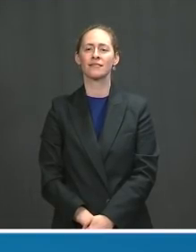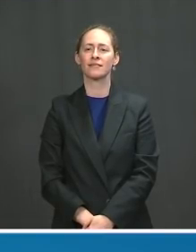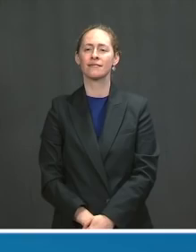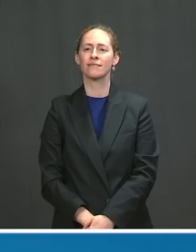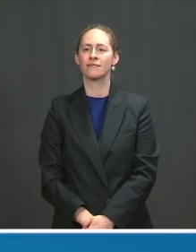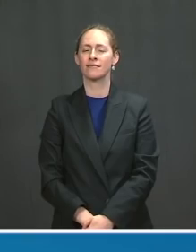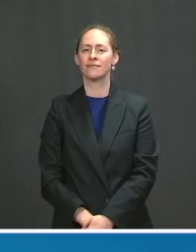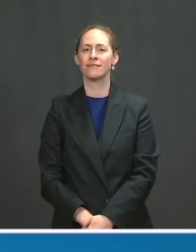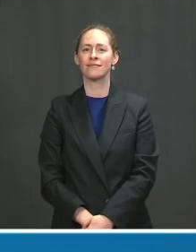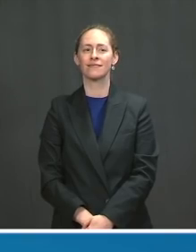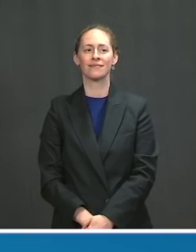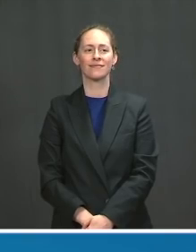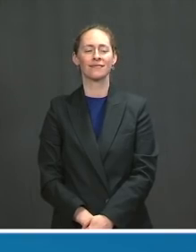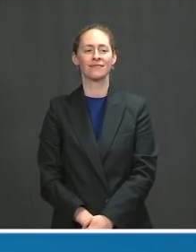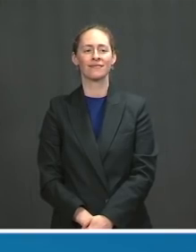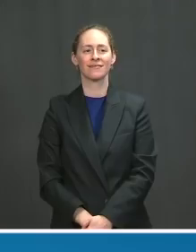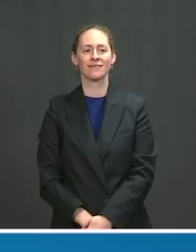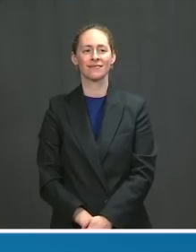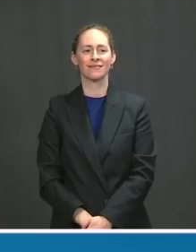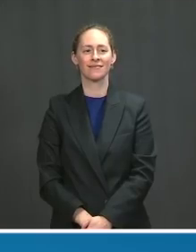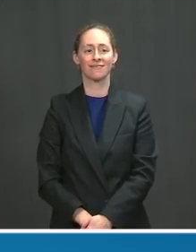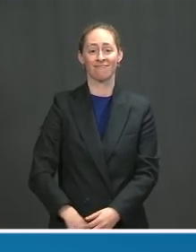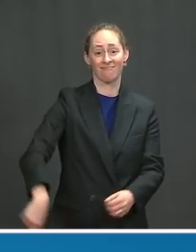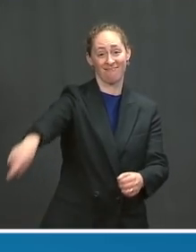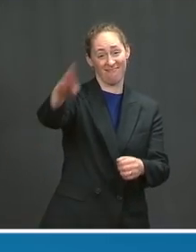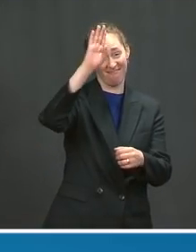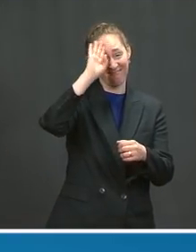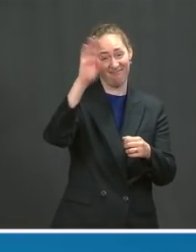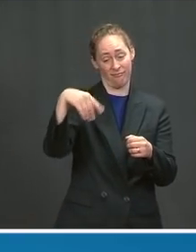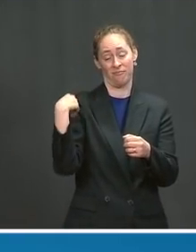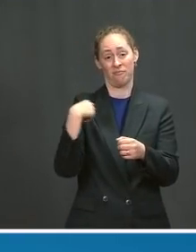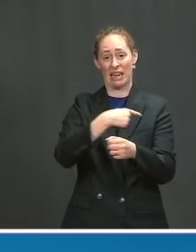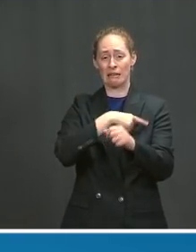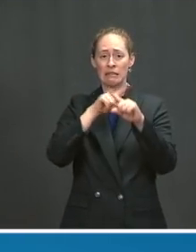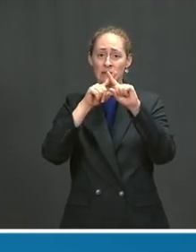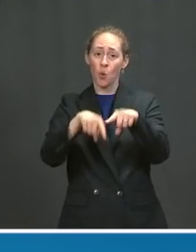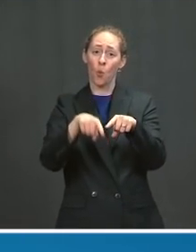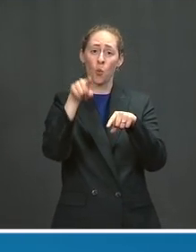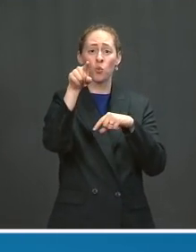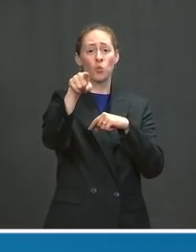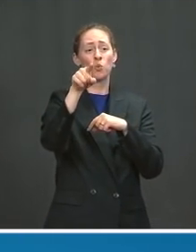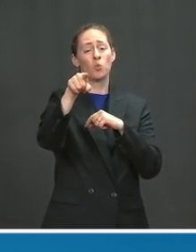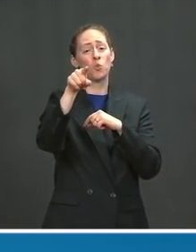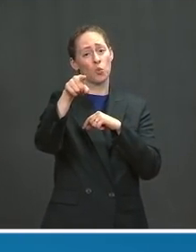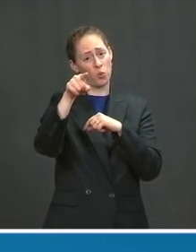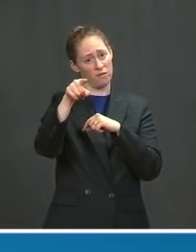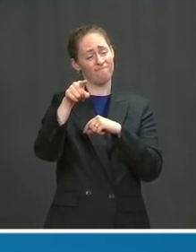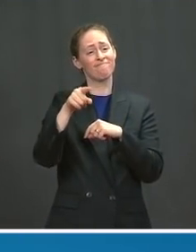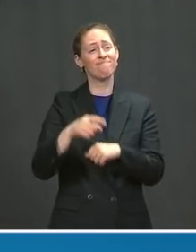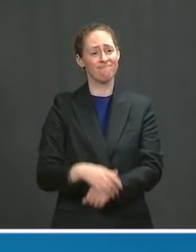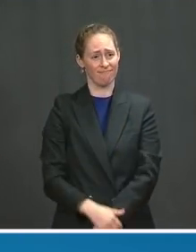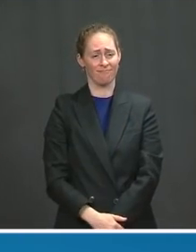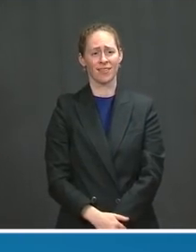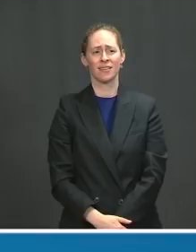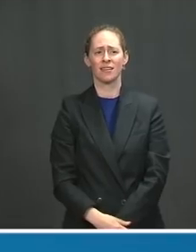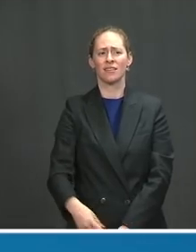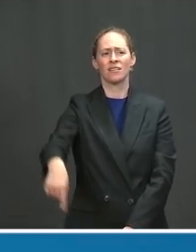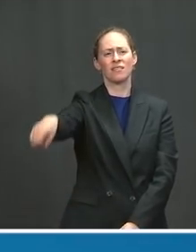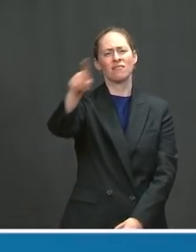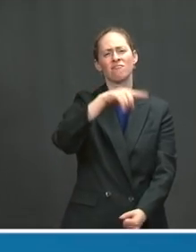The American people are depending on you, the best, the bravest, the most brilliant.